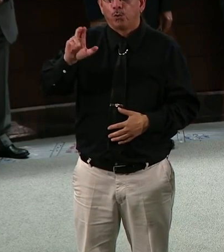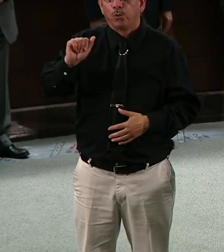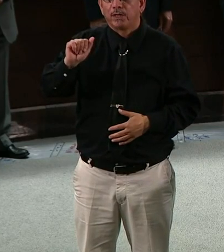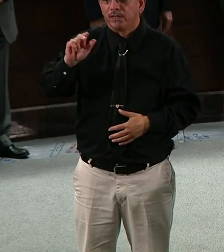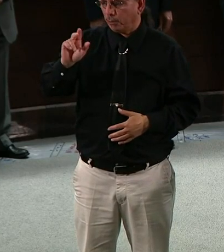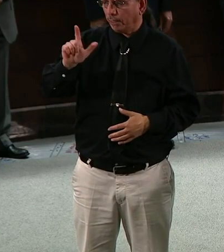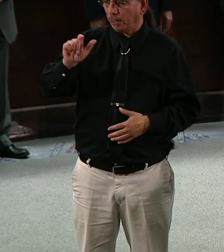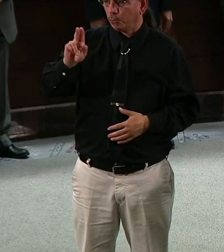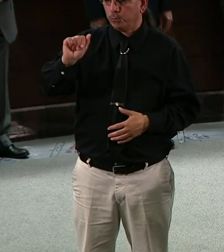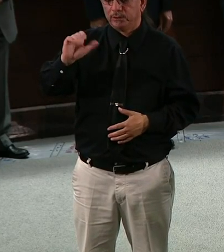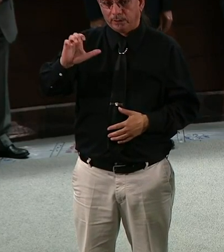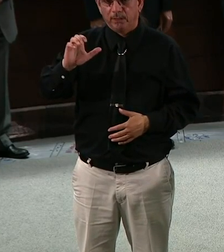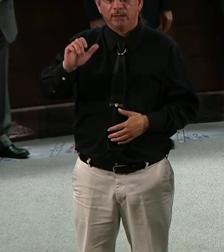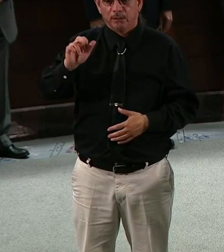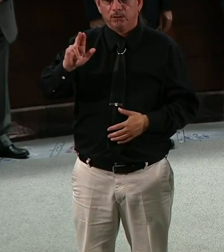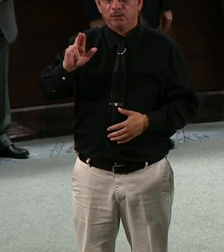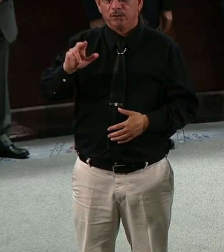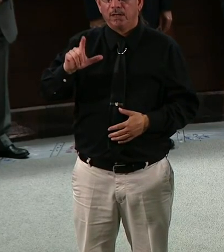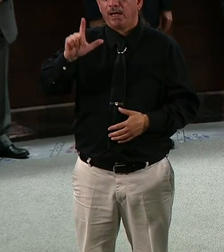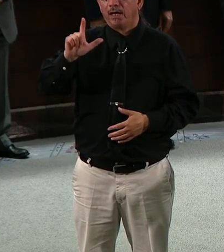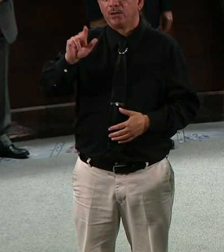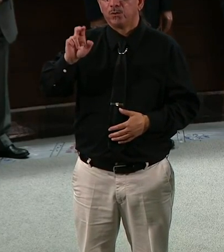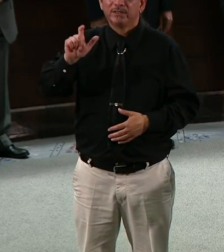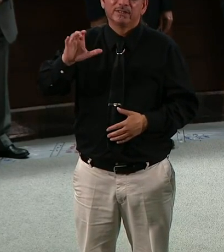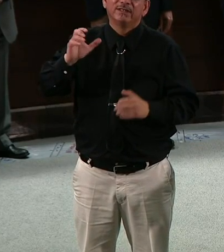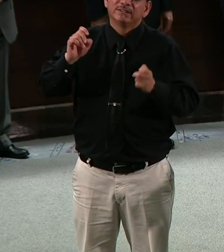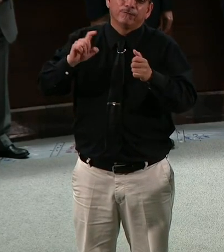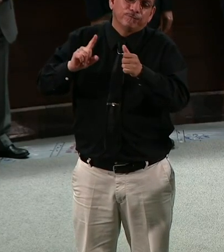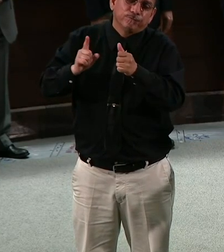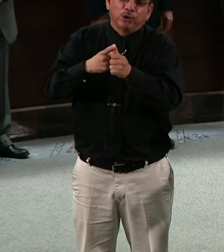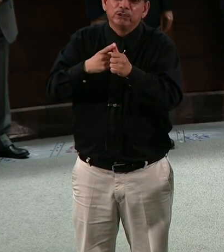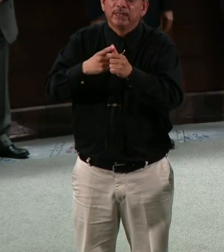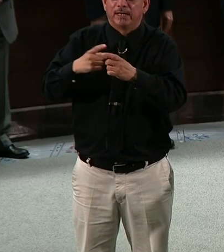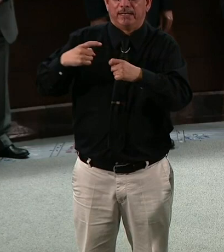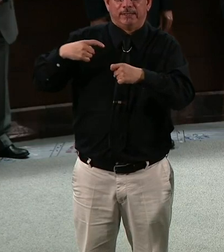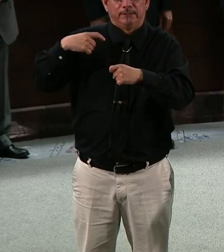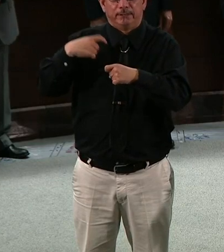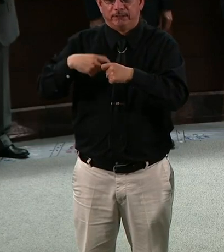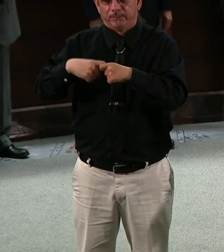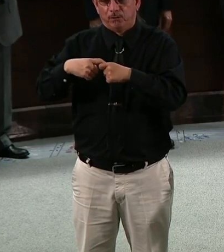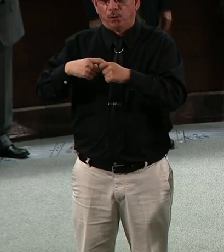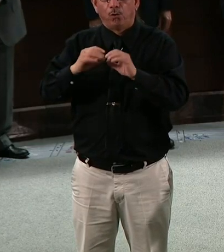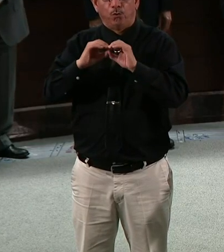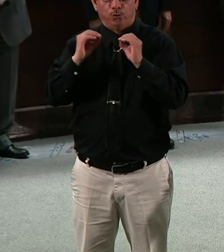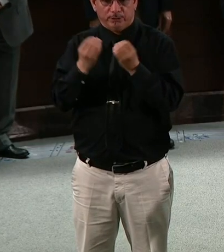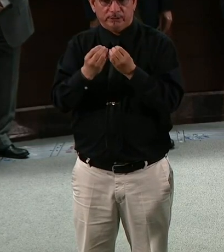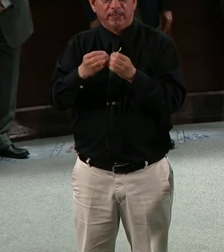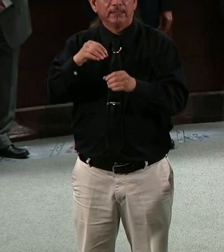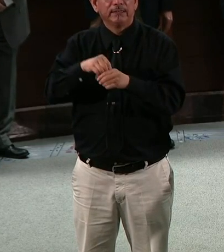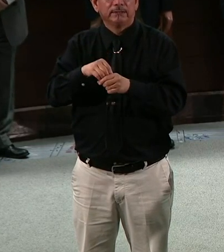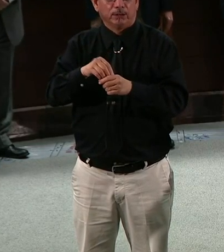SECOND. YES DELTA AND THE-